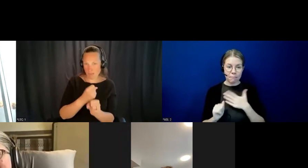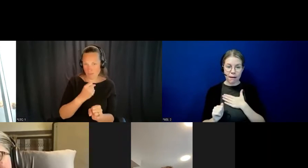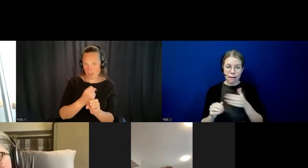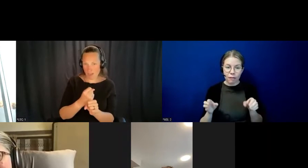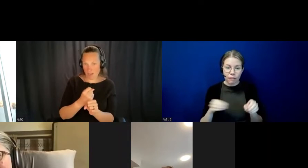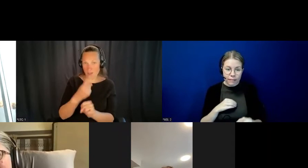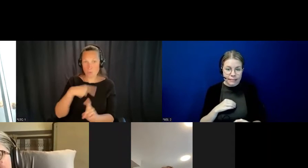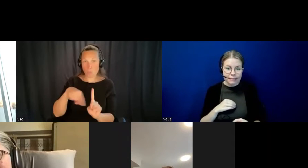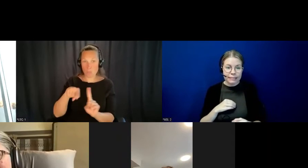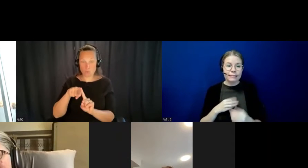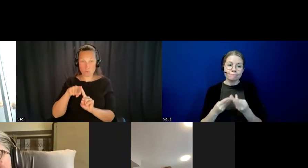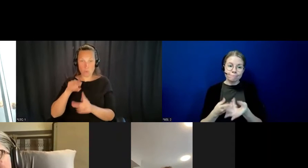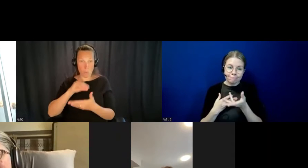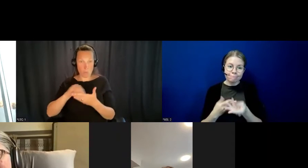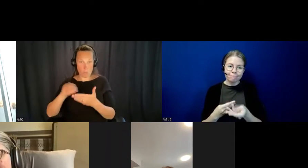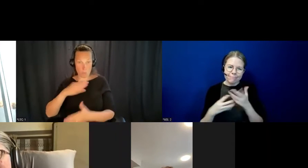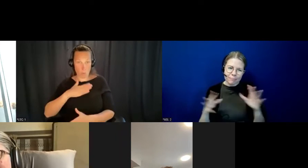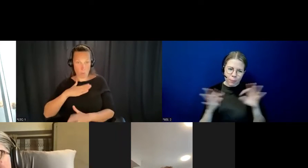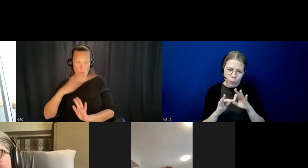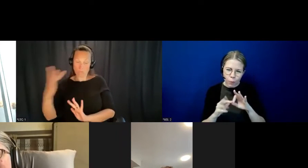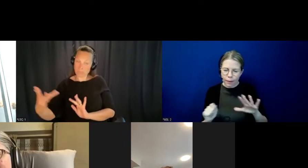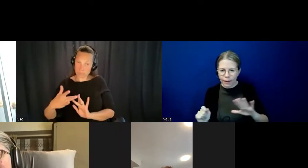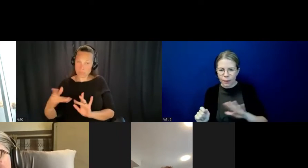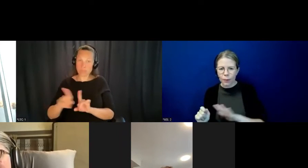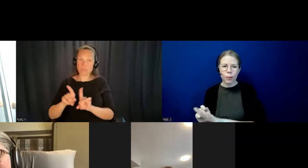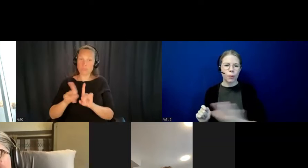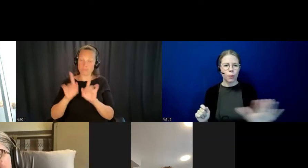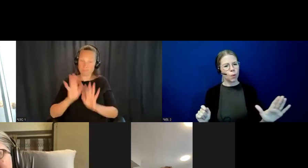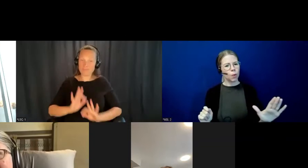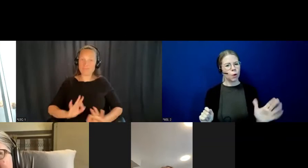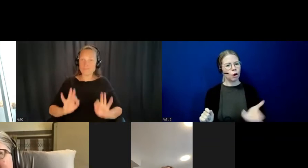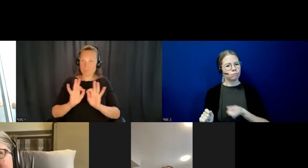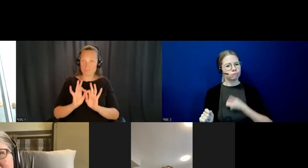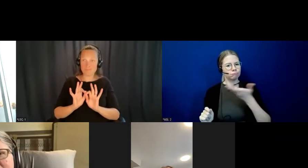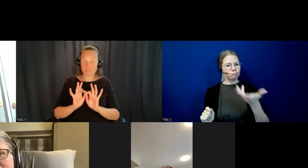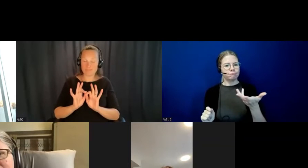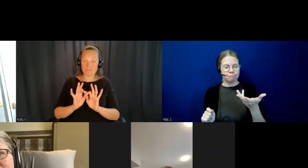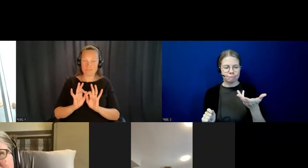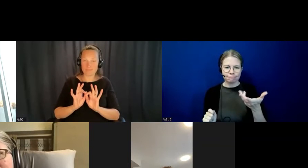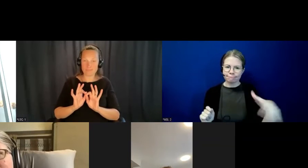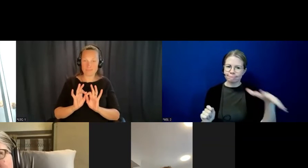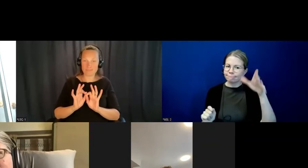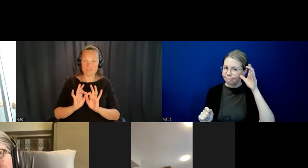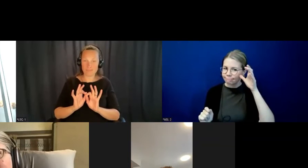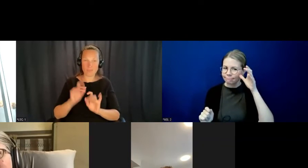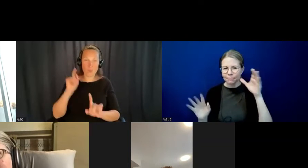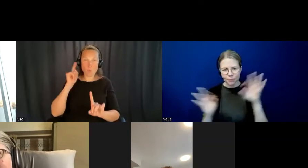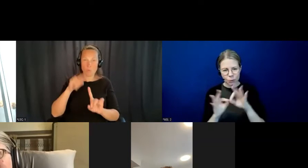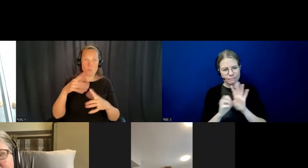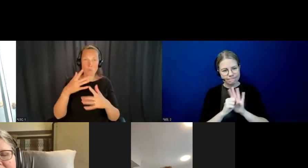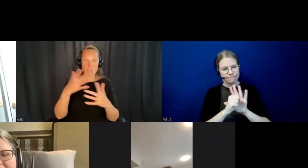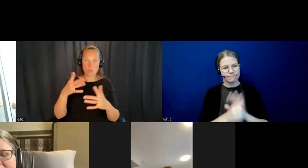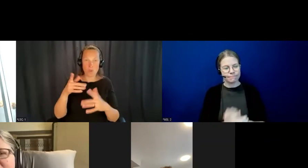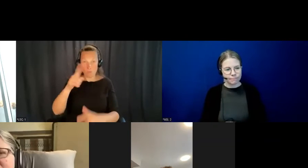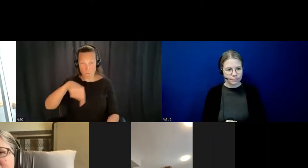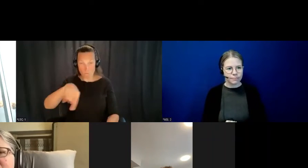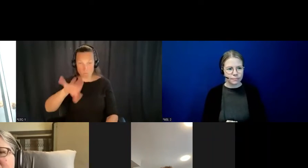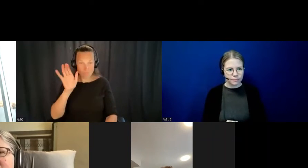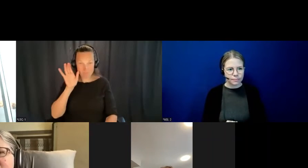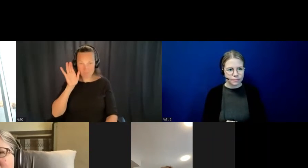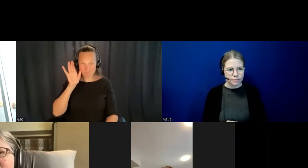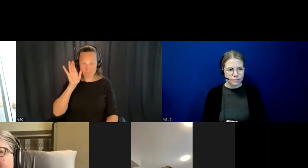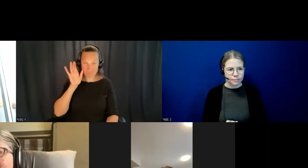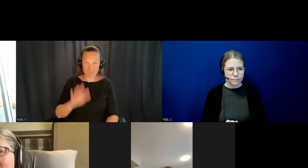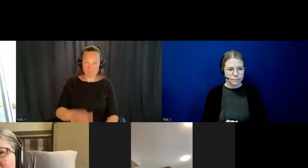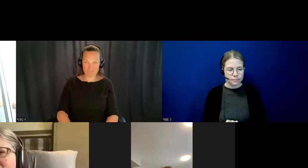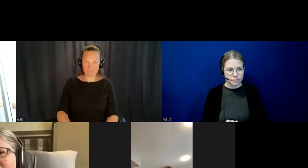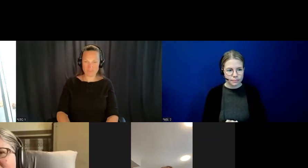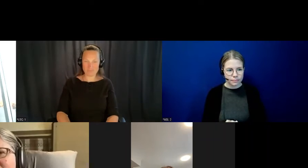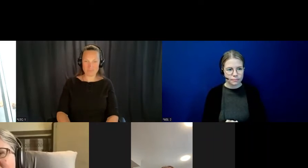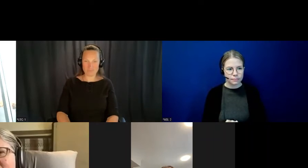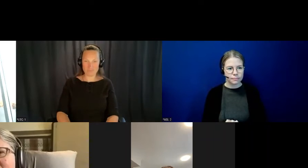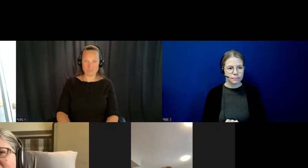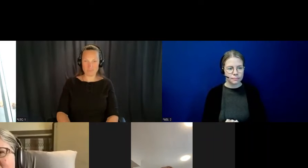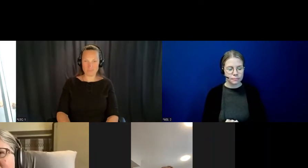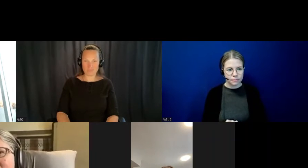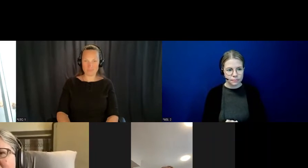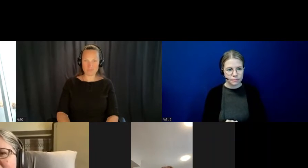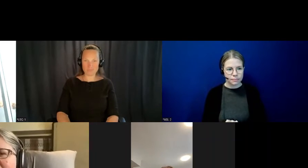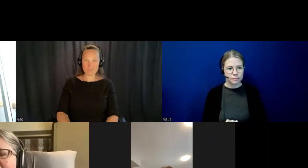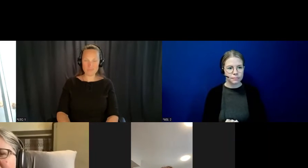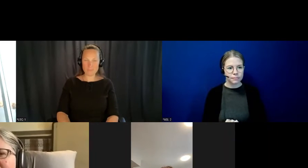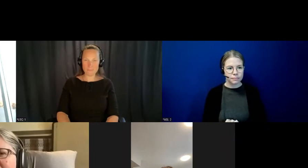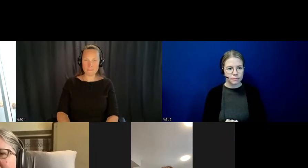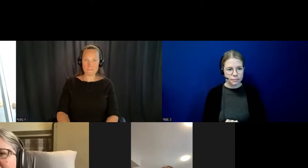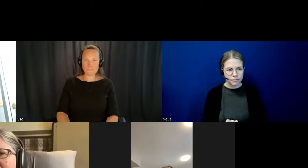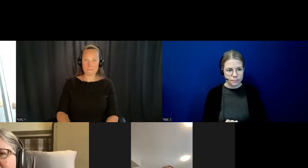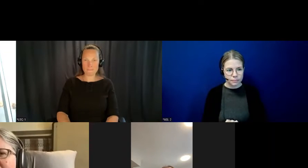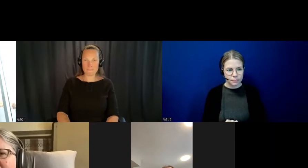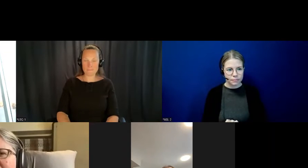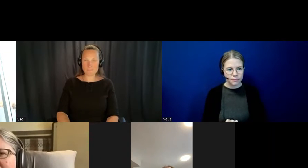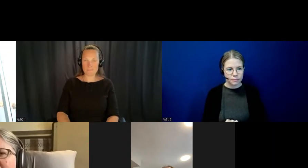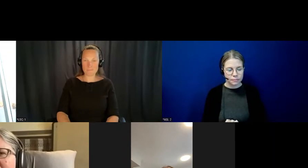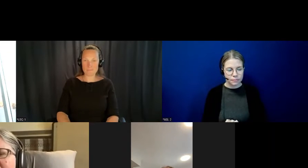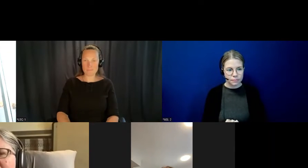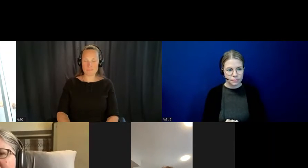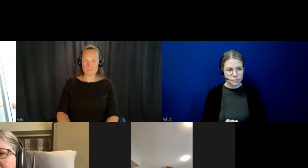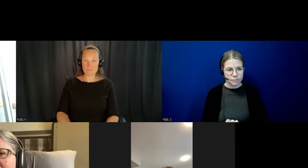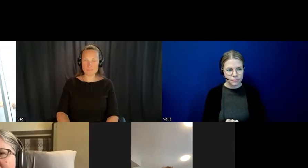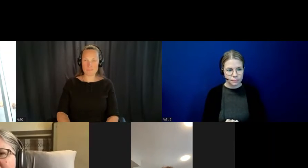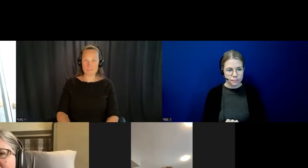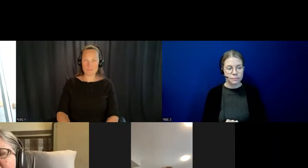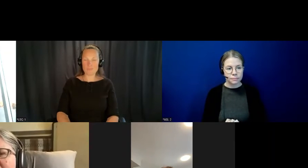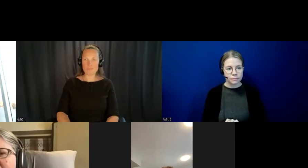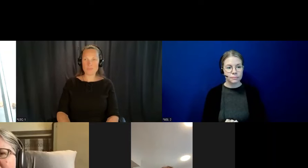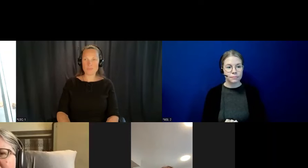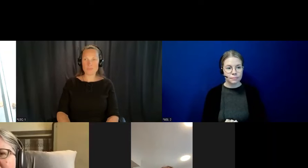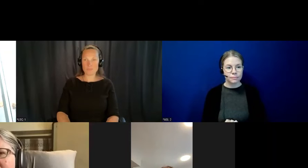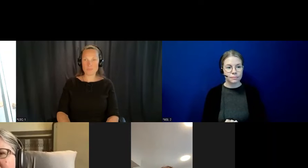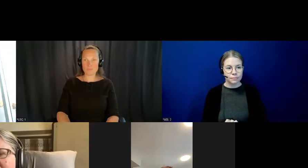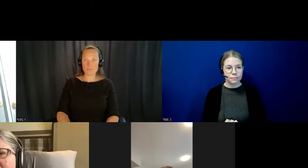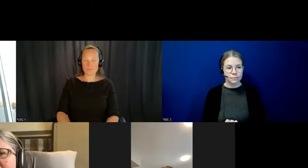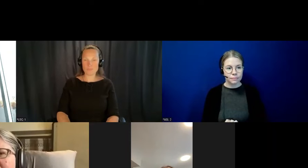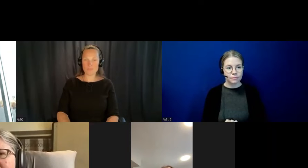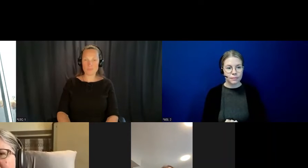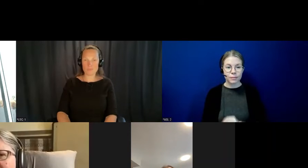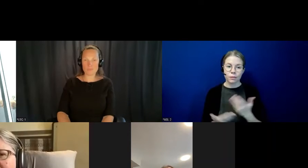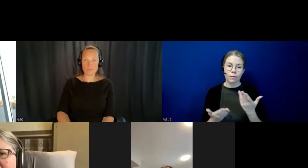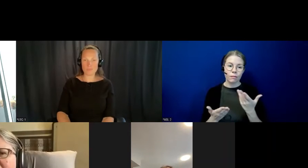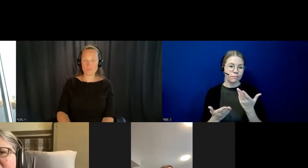LET YOUR VOICES BE HEARD. CLAWBACKS ARE CERTAINLY NO STRANGER TO WHAT WE FACE IN ALBERTA. AND